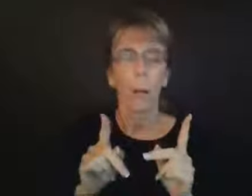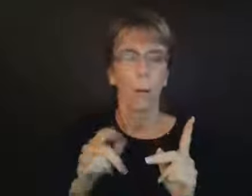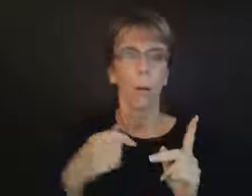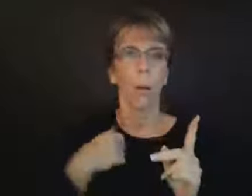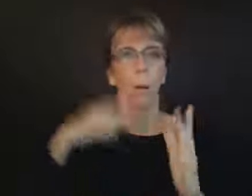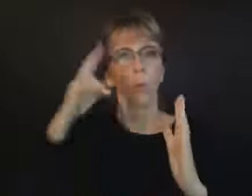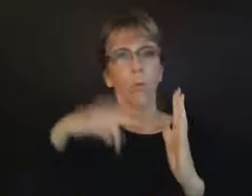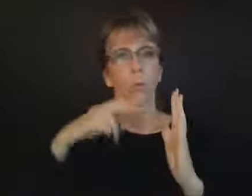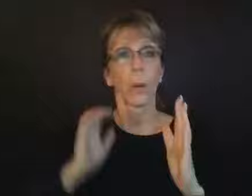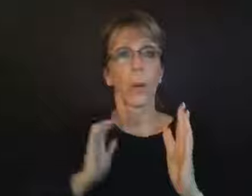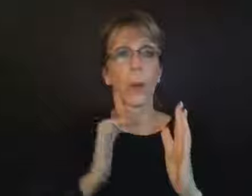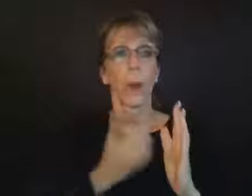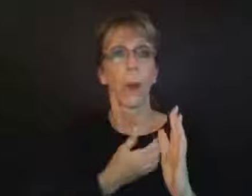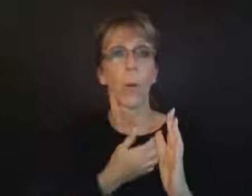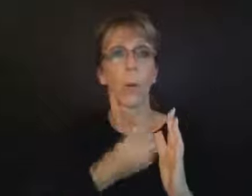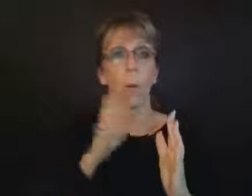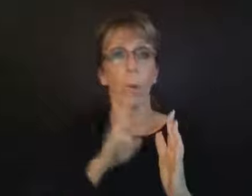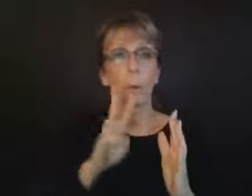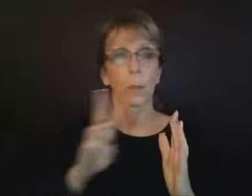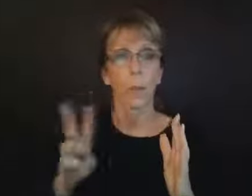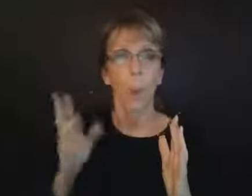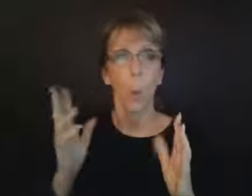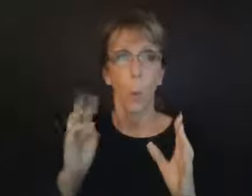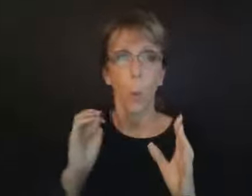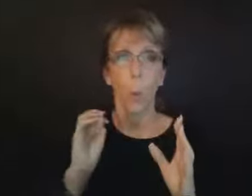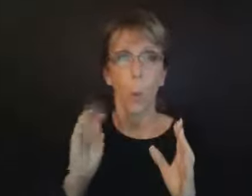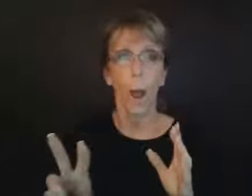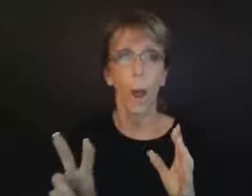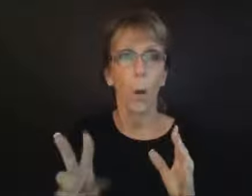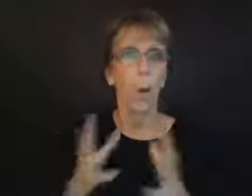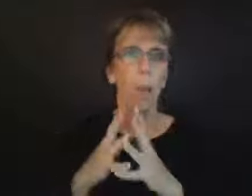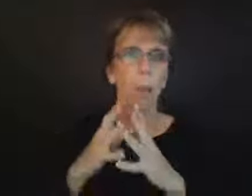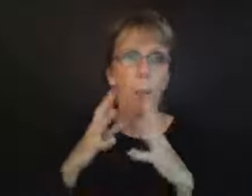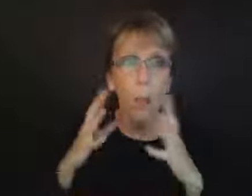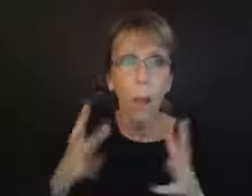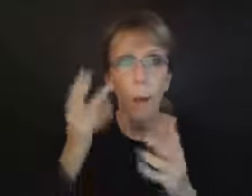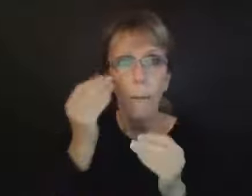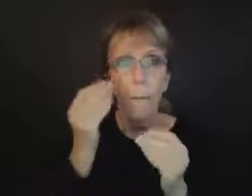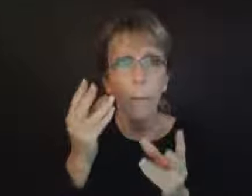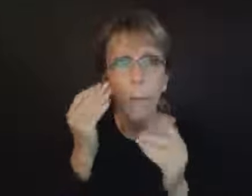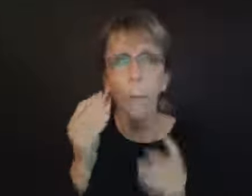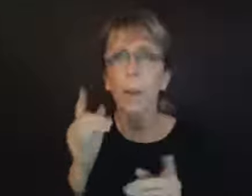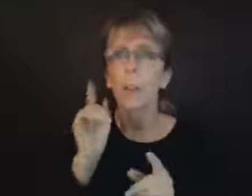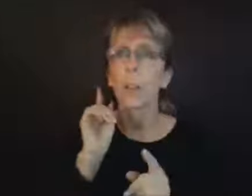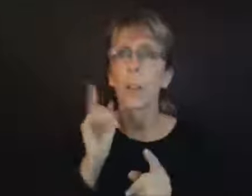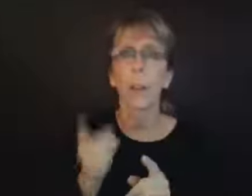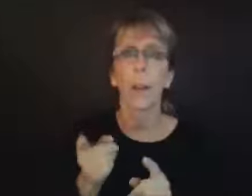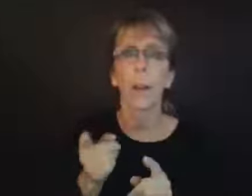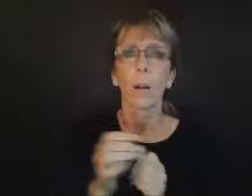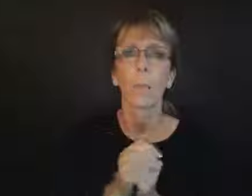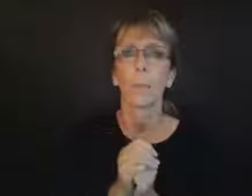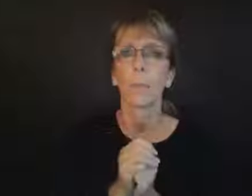I've been going through our website and am impressed with the amount of information there!